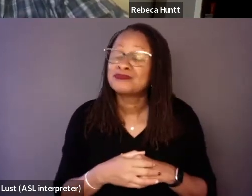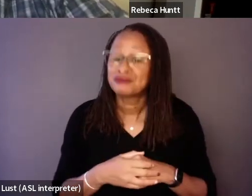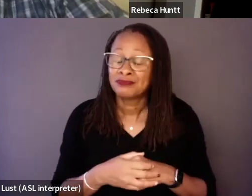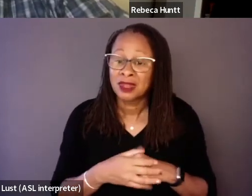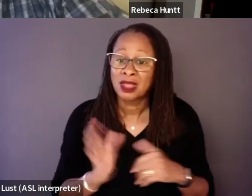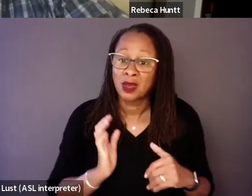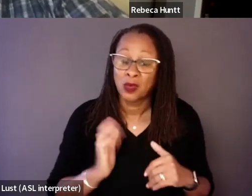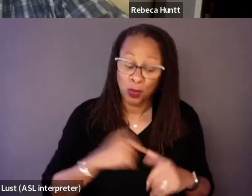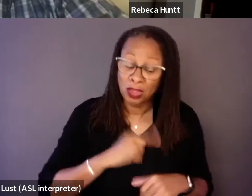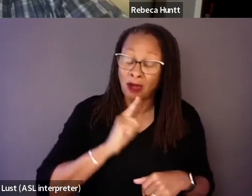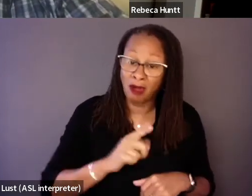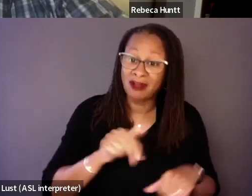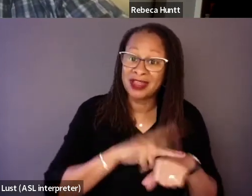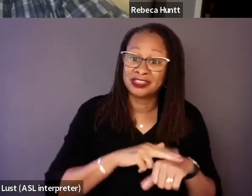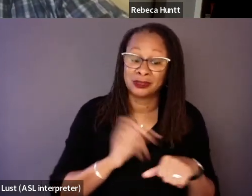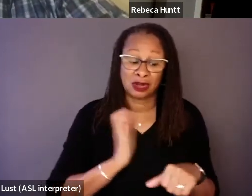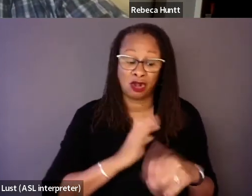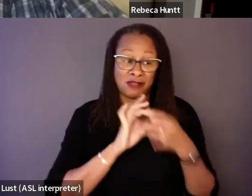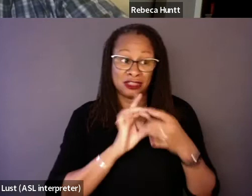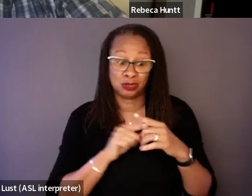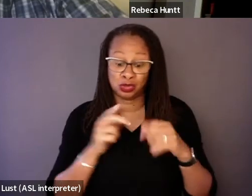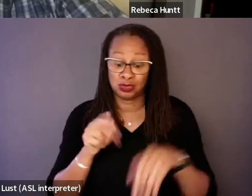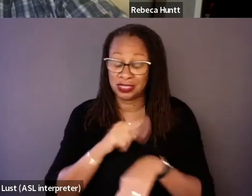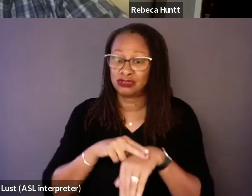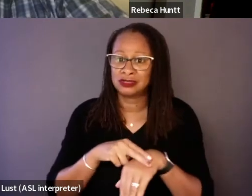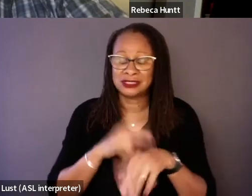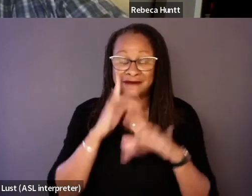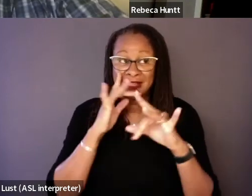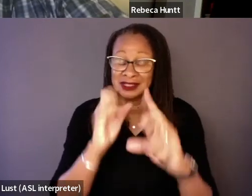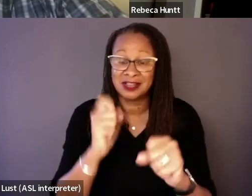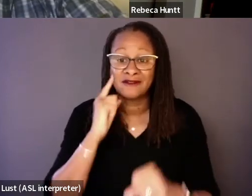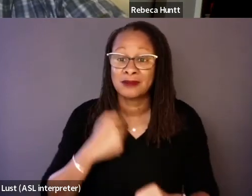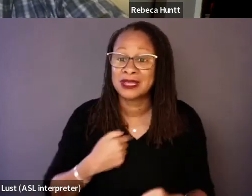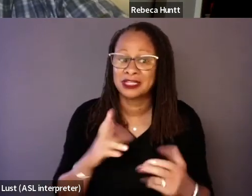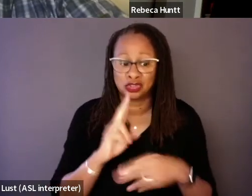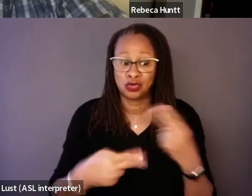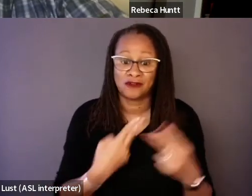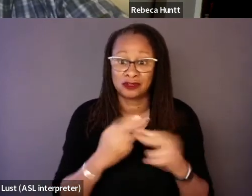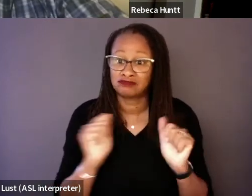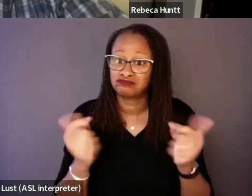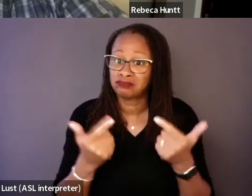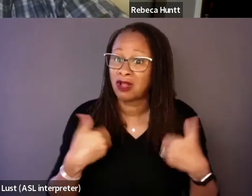I mean, we are nature but our relationship to nature absolutely fascinates me and is universal.